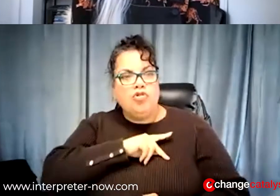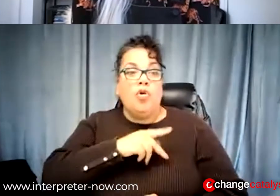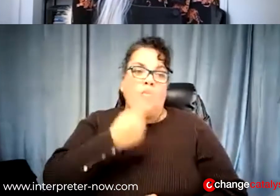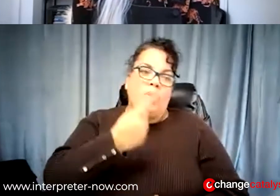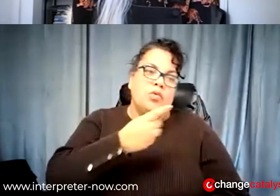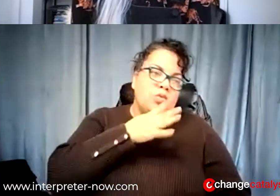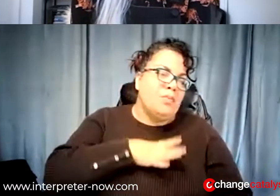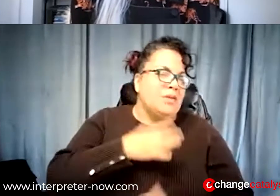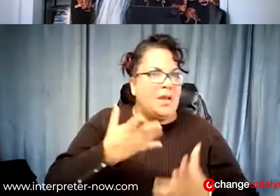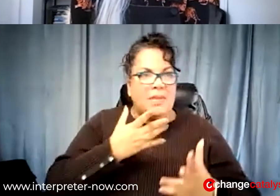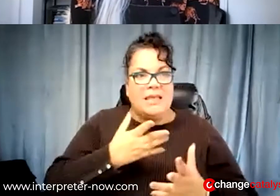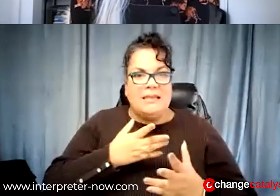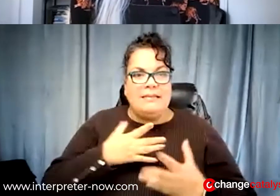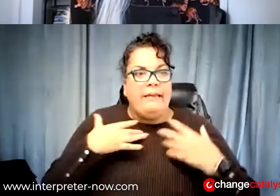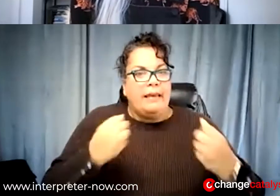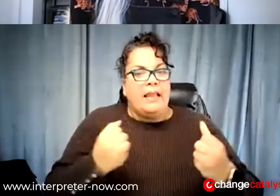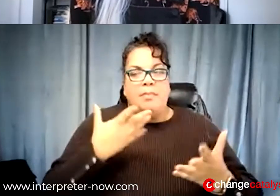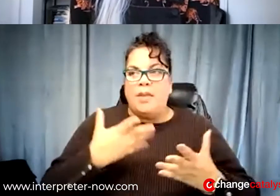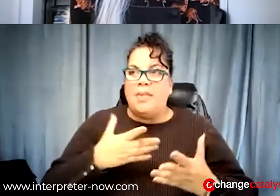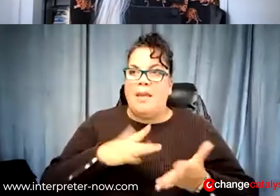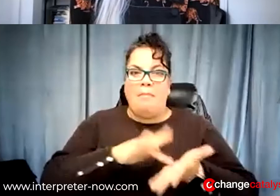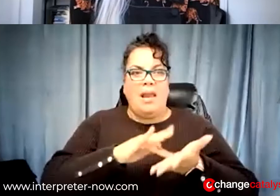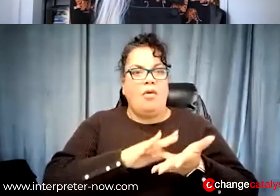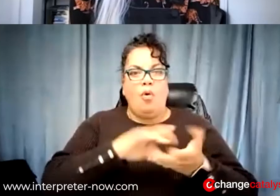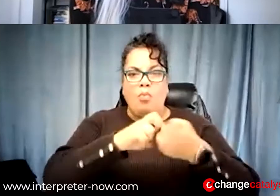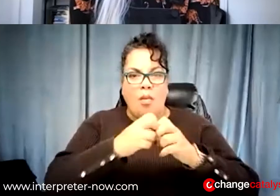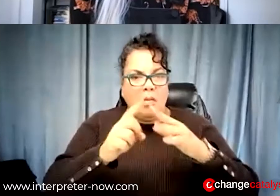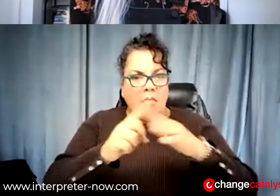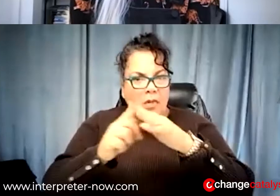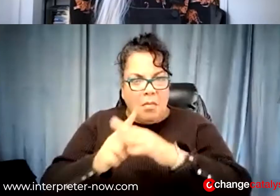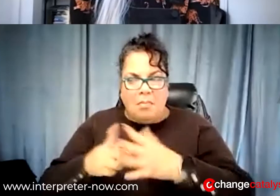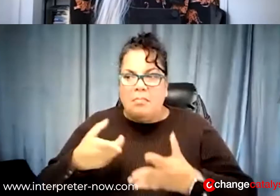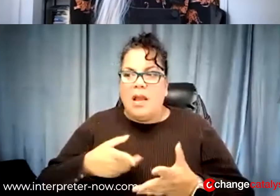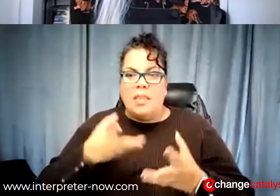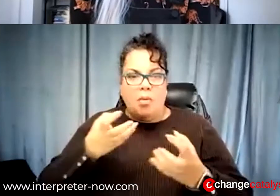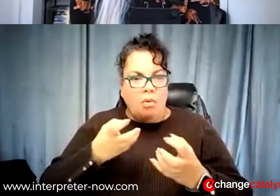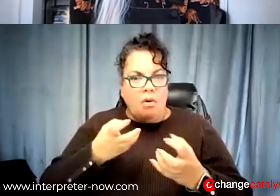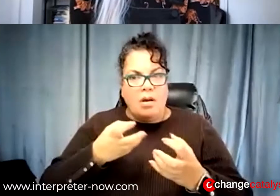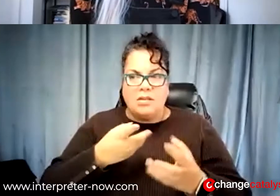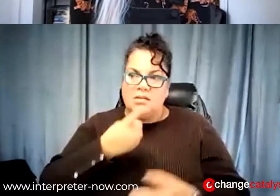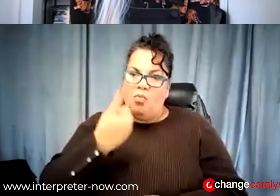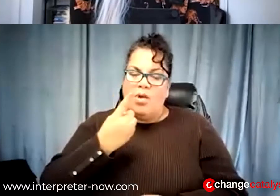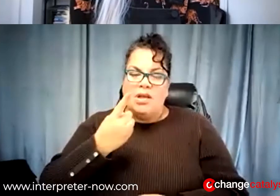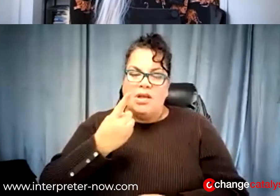maybe a medical issue and just really wants people to have some solidarity and accountability